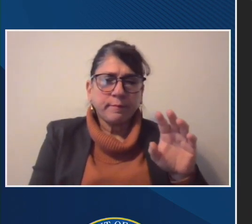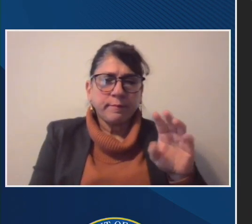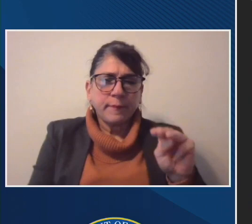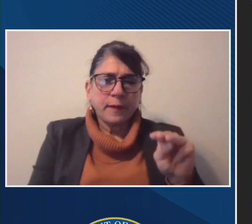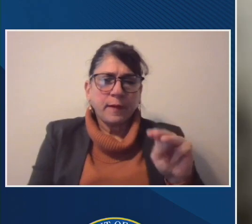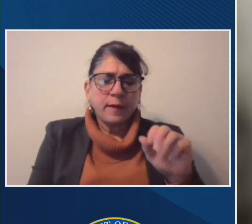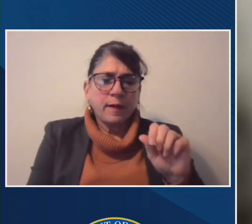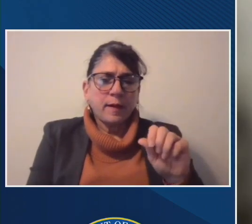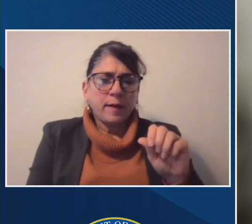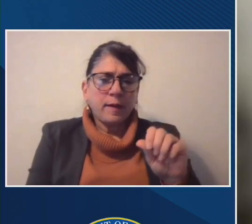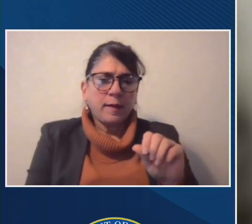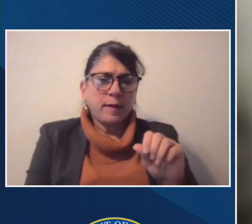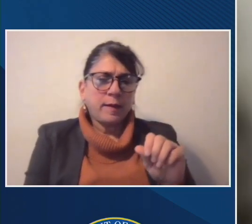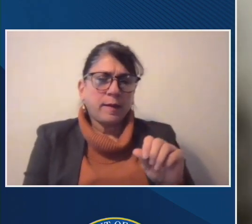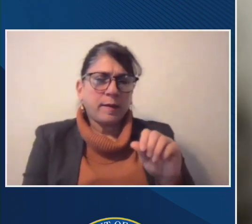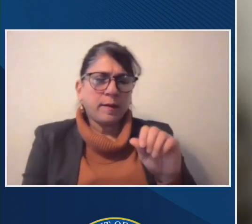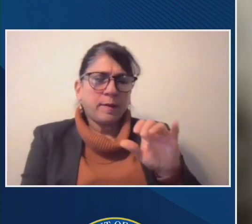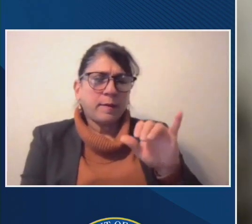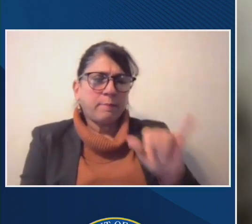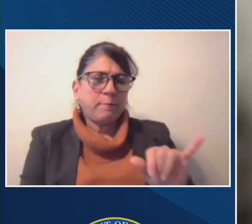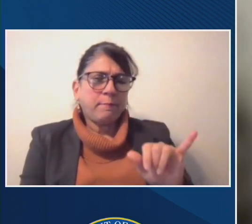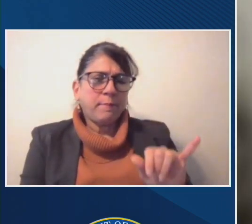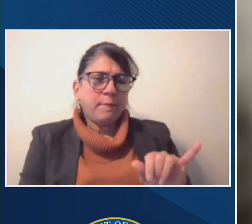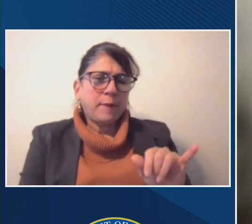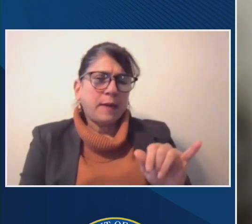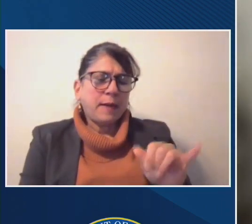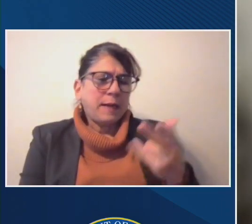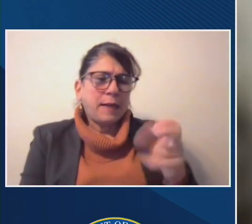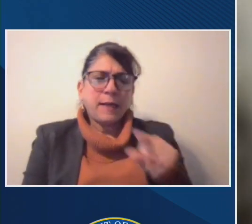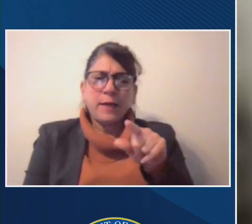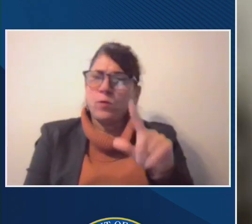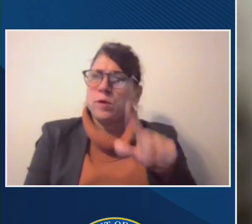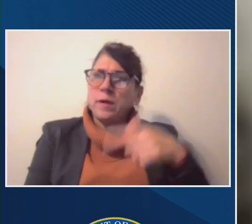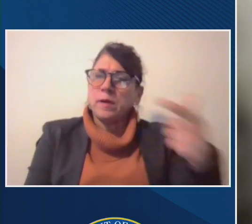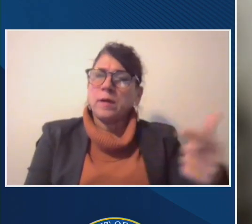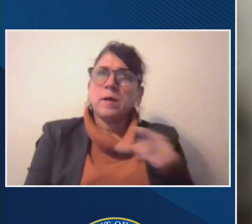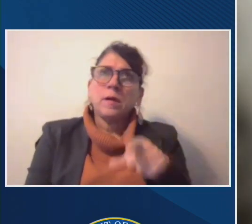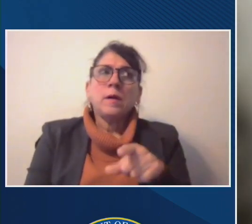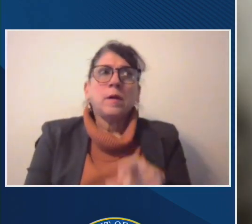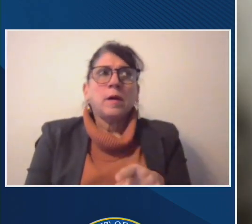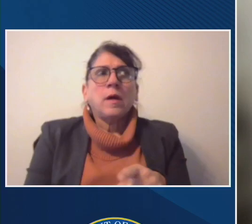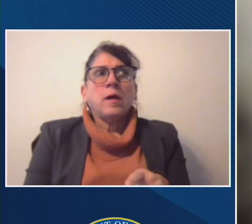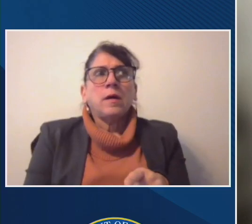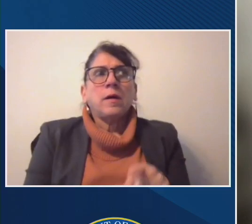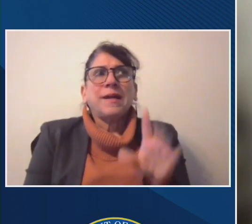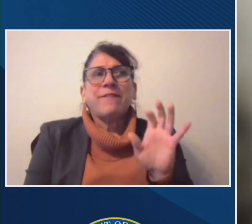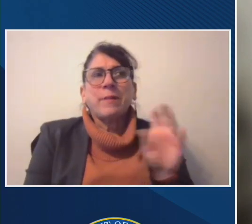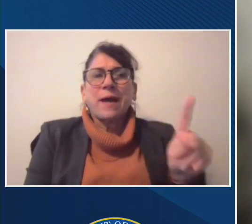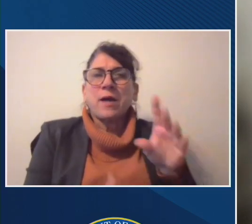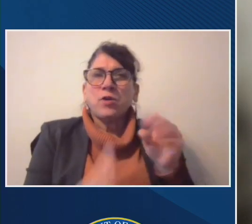particularly in returning students money in terms of unused flex dollars, I think of, you know, myself and my friends who